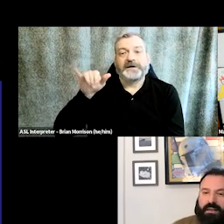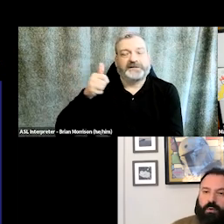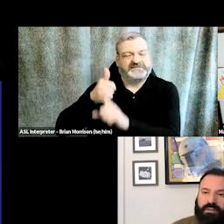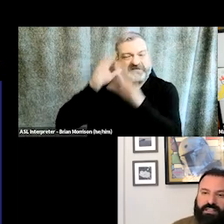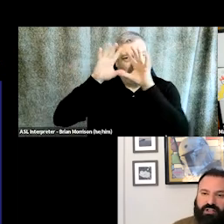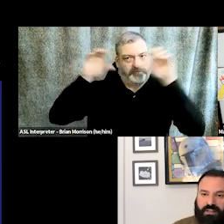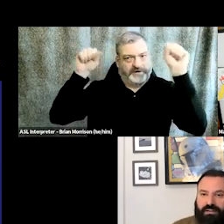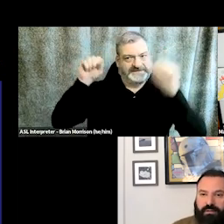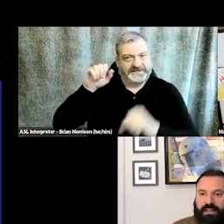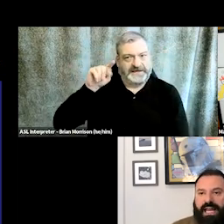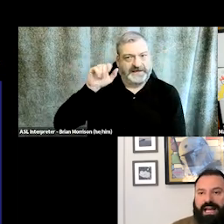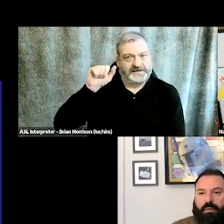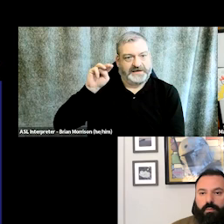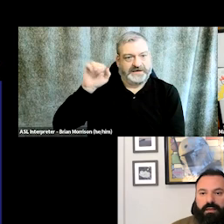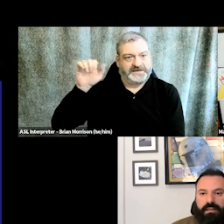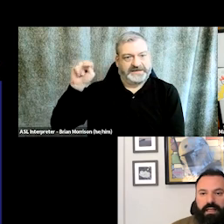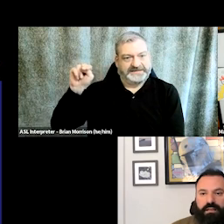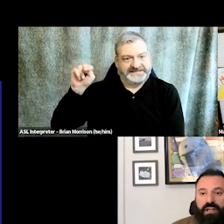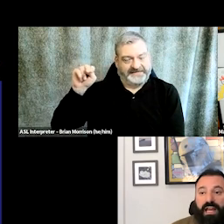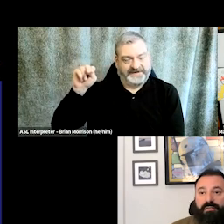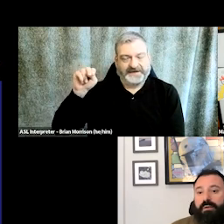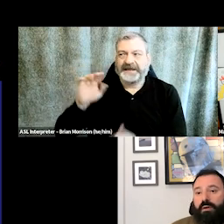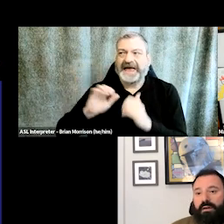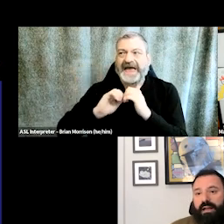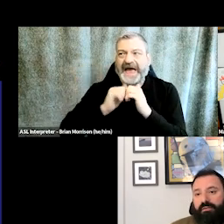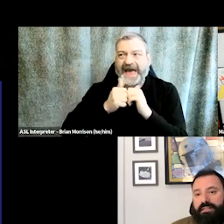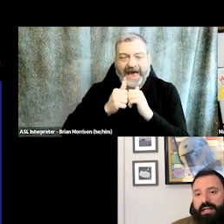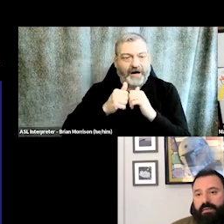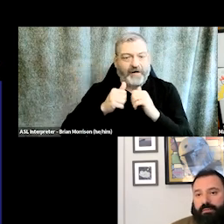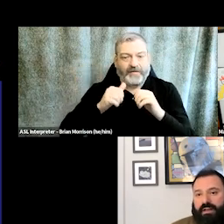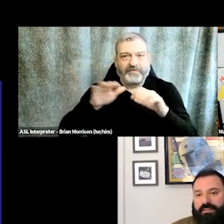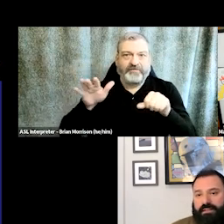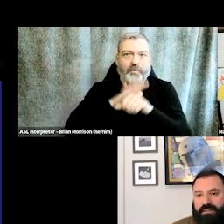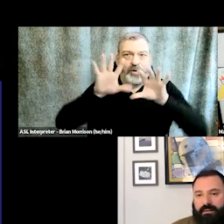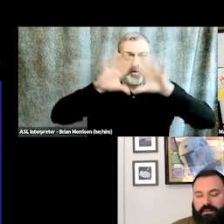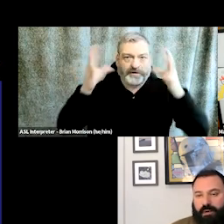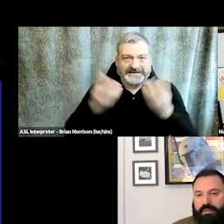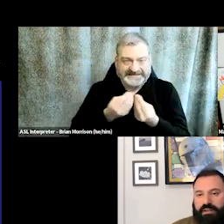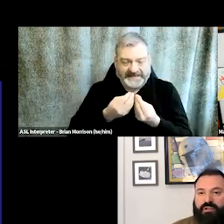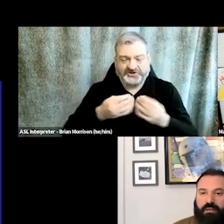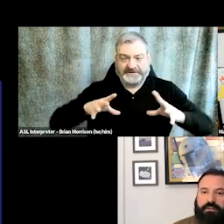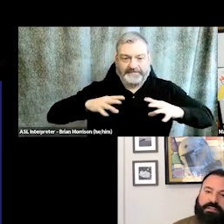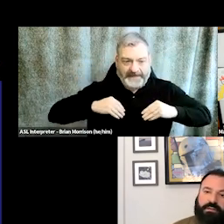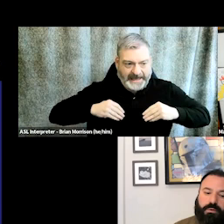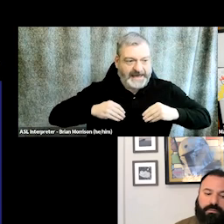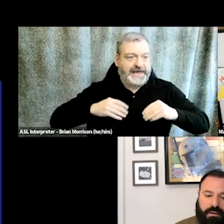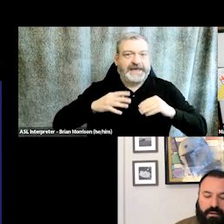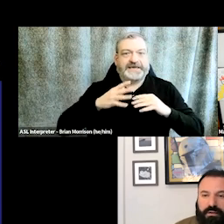in on the organization level and how we engage everyone at every step of the process in the both digital and physical world.